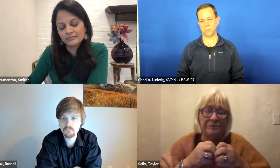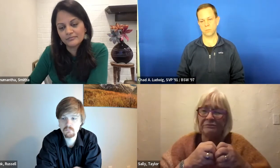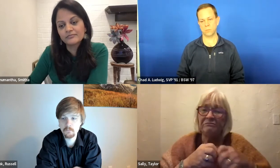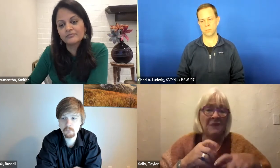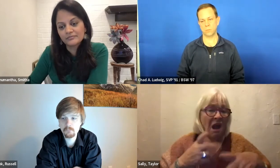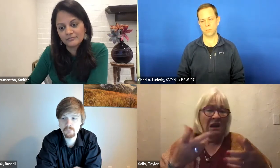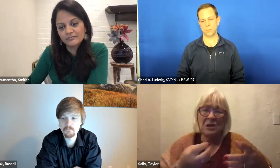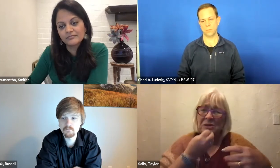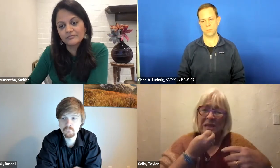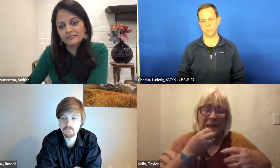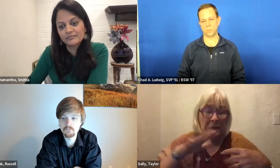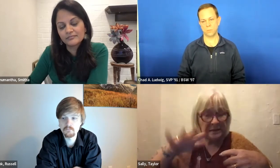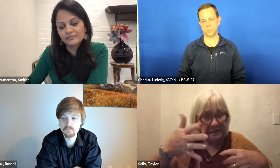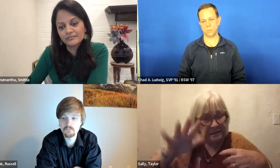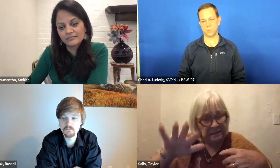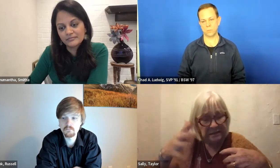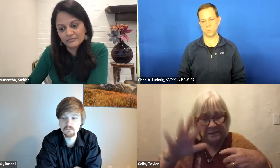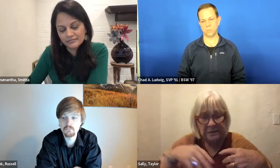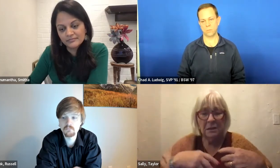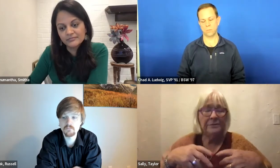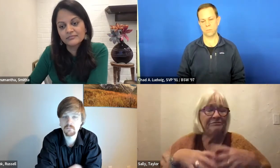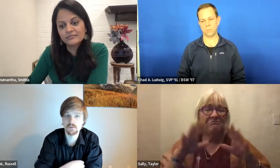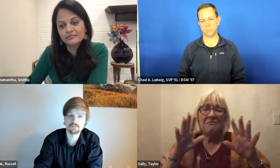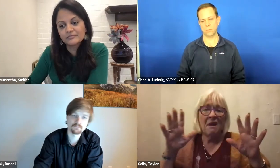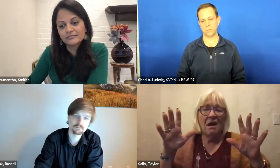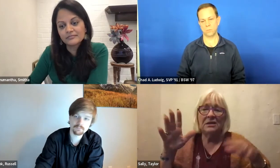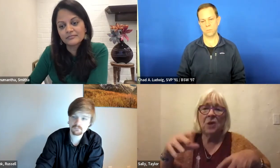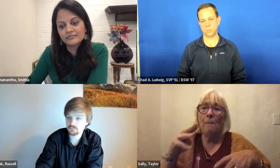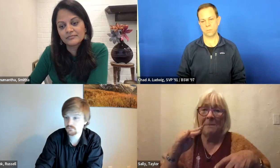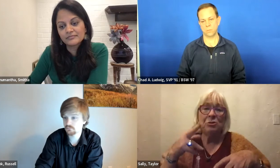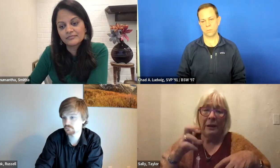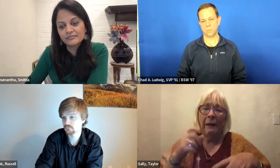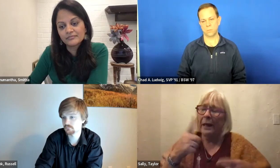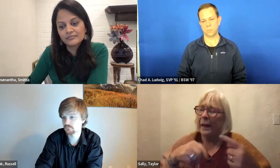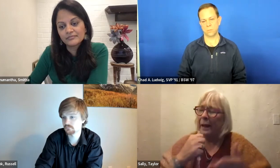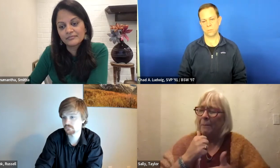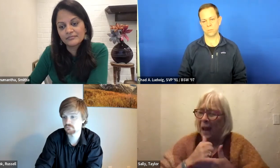He couldn't walk anymore. He was eating a little bit,